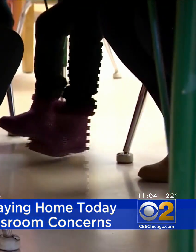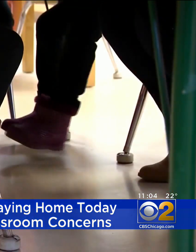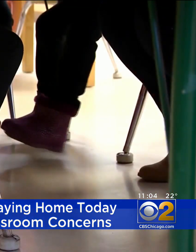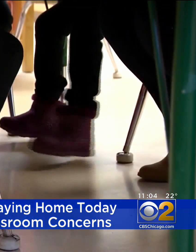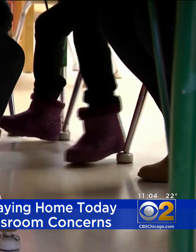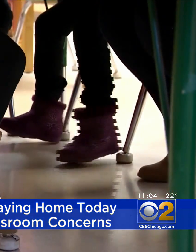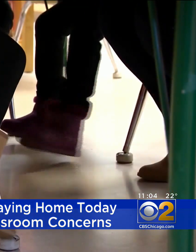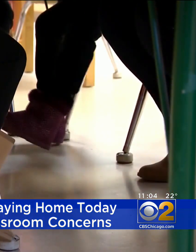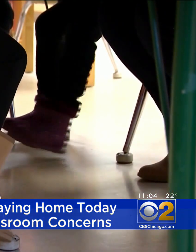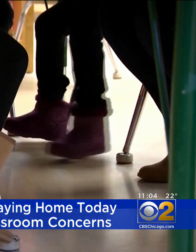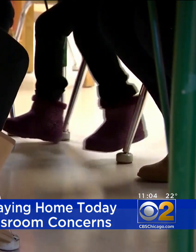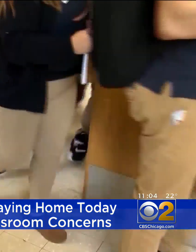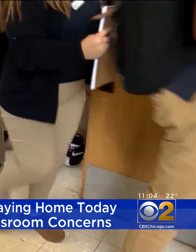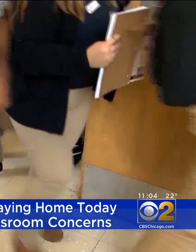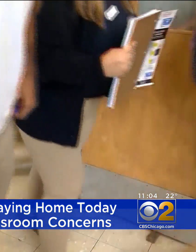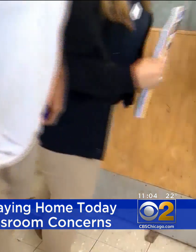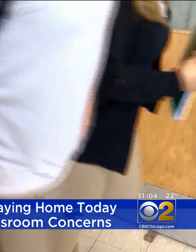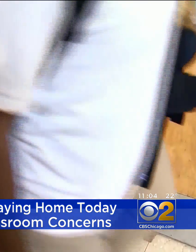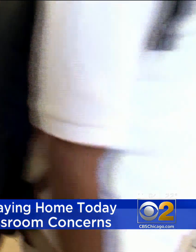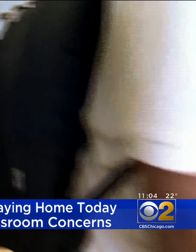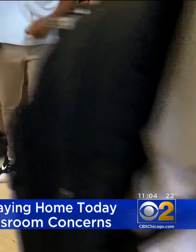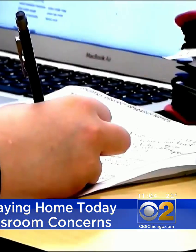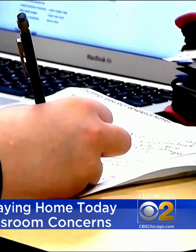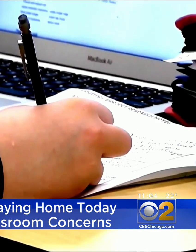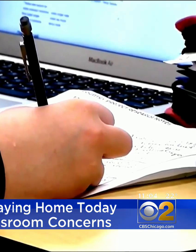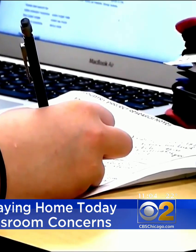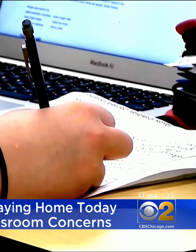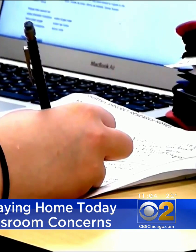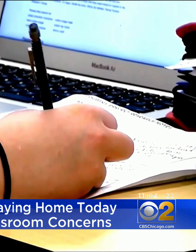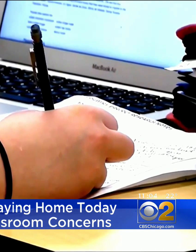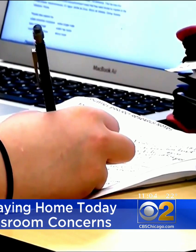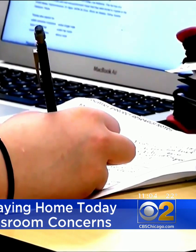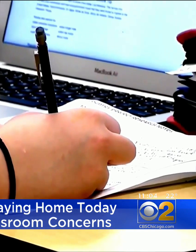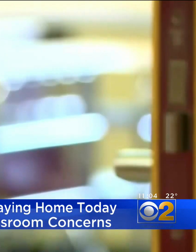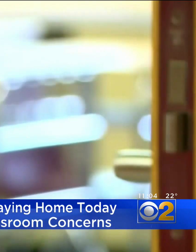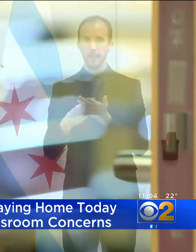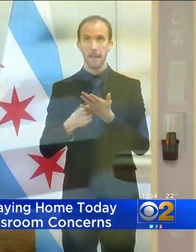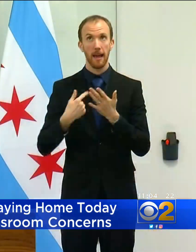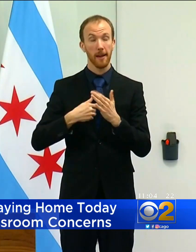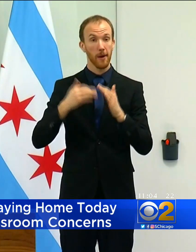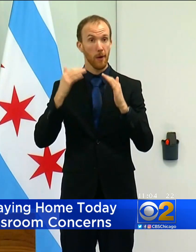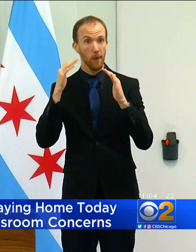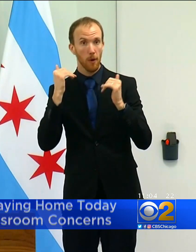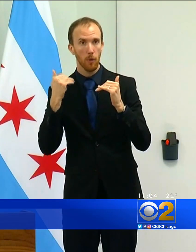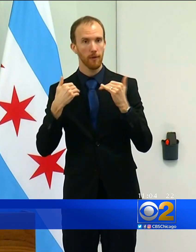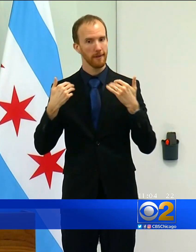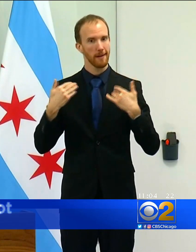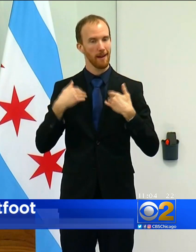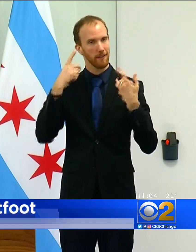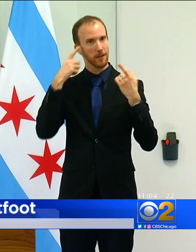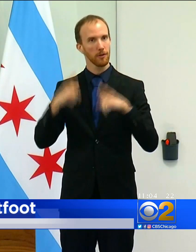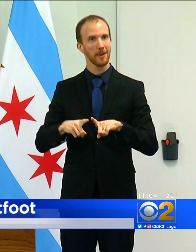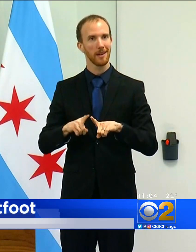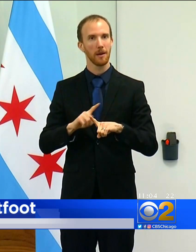STAY HOME TODAY. AS A RESULT CPS SAID IT HAD NO CHOICE BUT TO MAKE EVERYONE REMOTE FOR THE DAY.